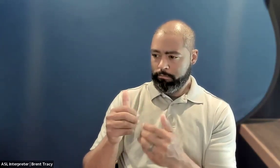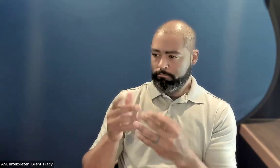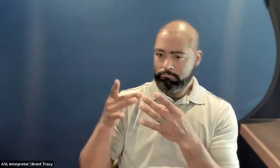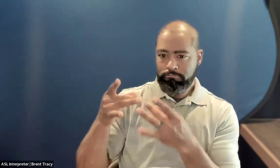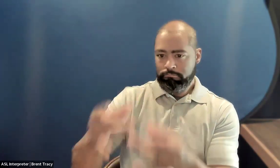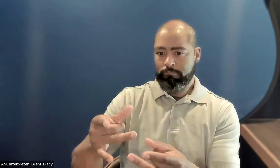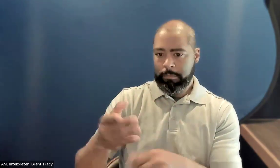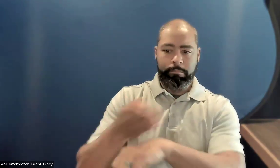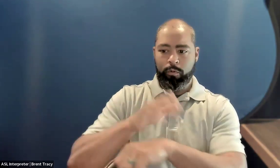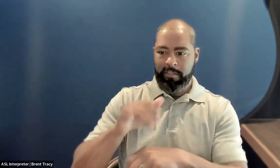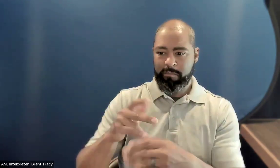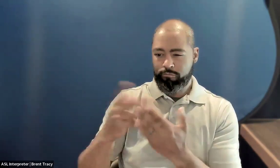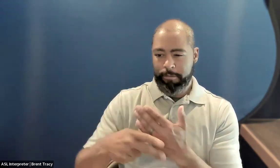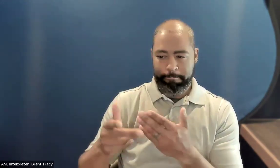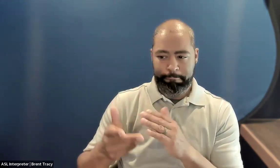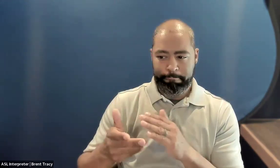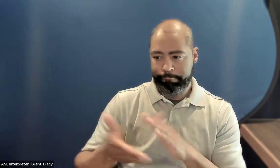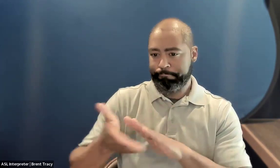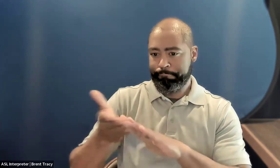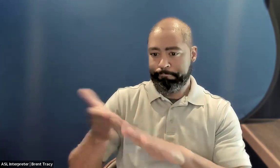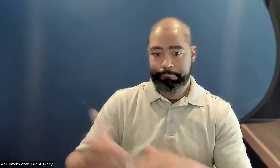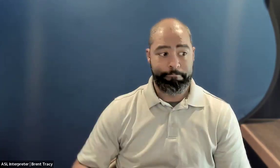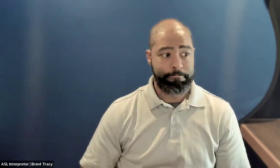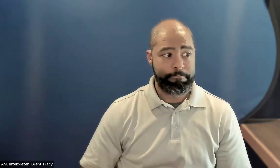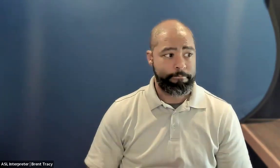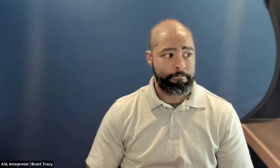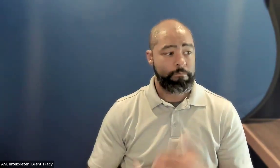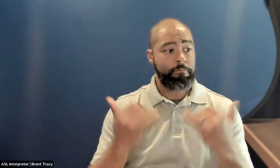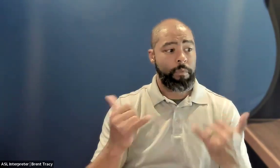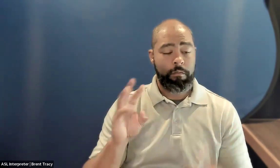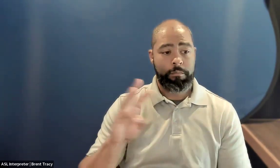This is a website showing a more comprehensive set of temperature